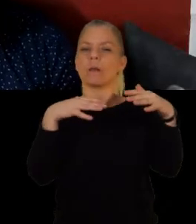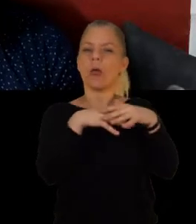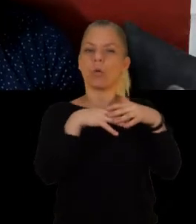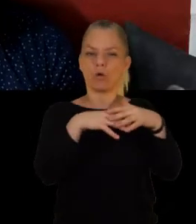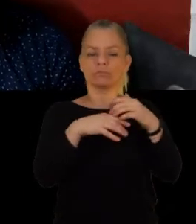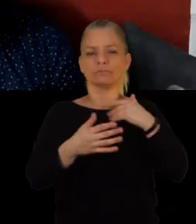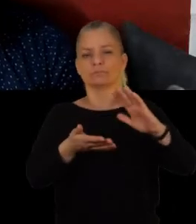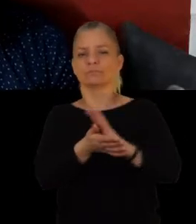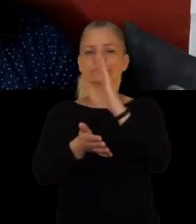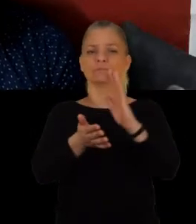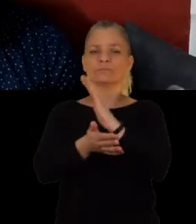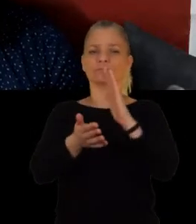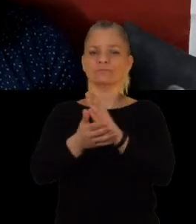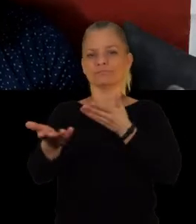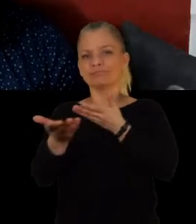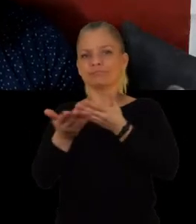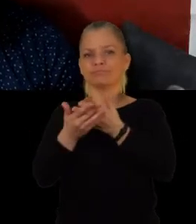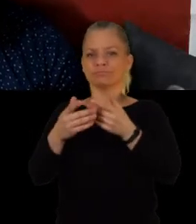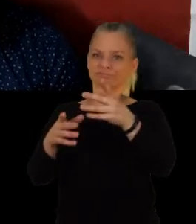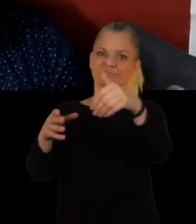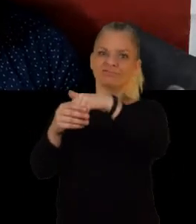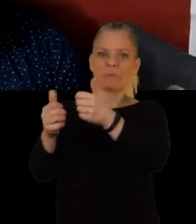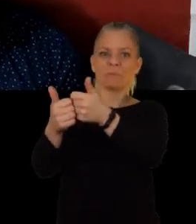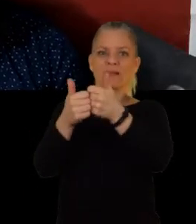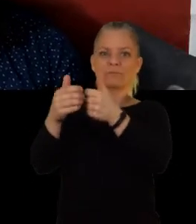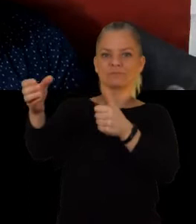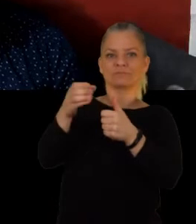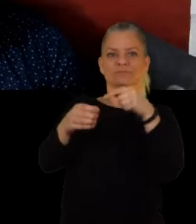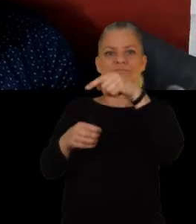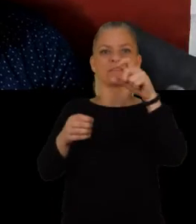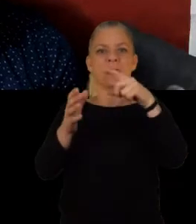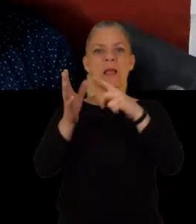Scottish recovery network and i'm really pleased today to be having a conversation